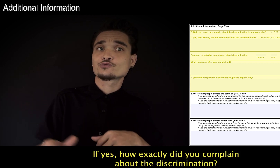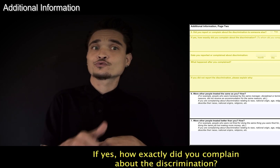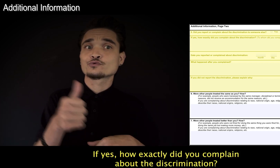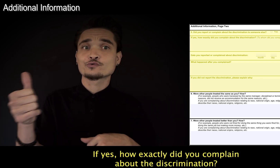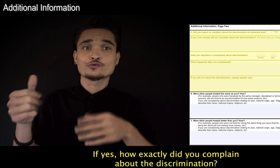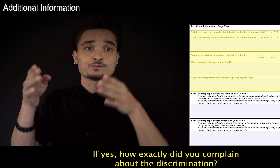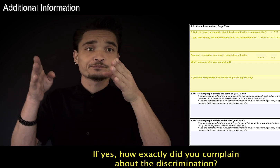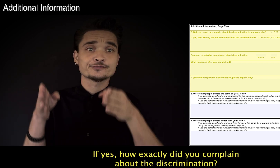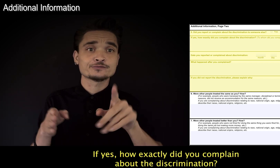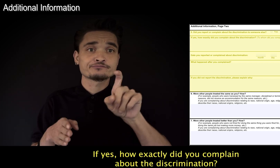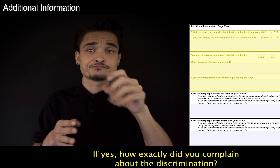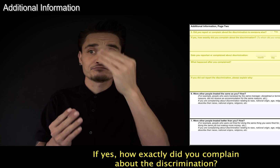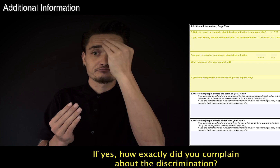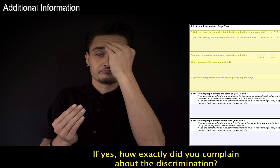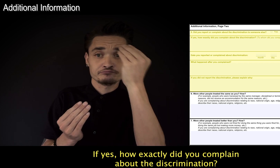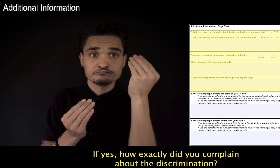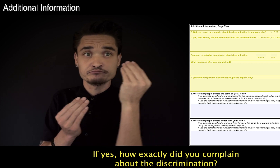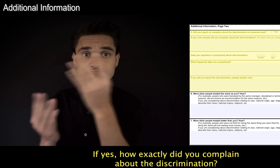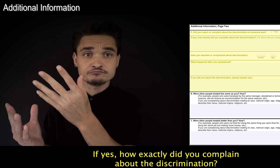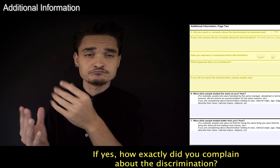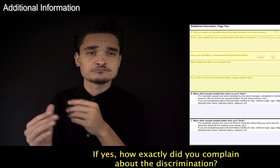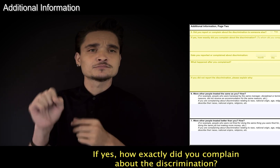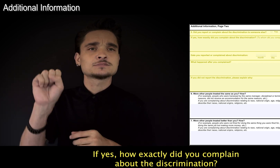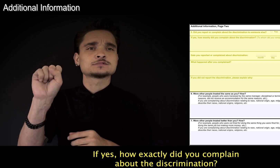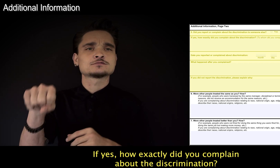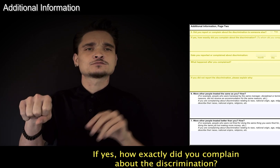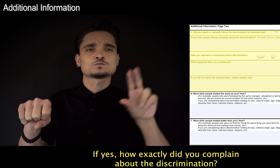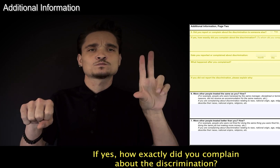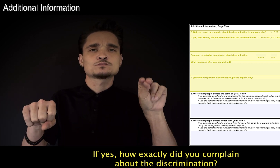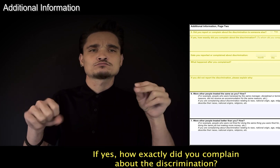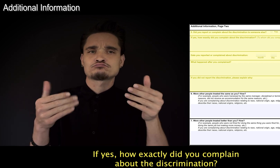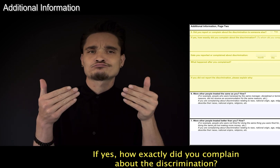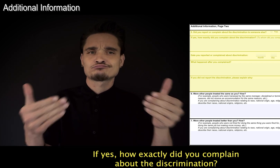If yes, how exactly did you complain about the discrimination?